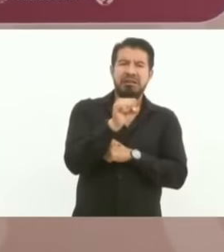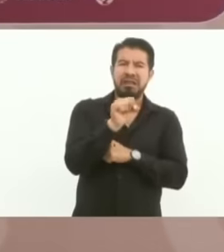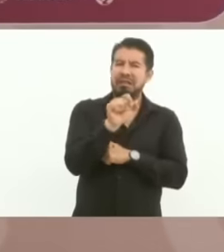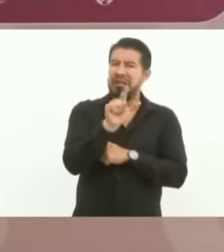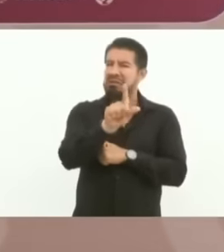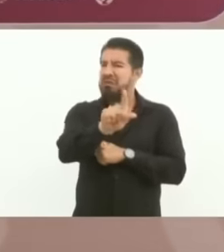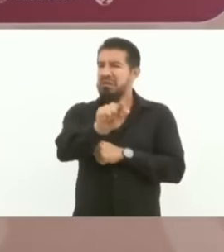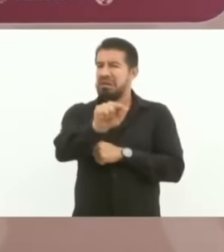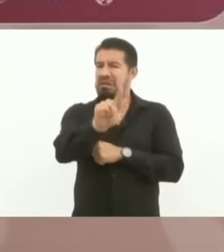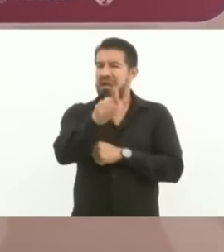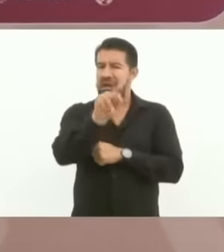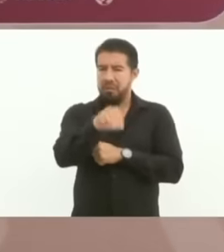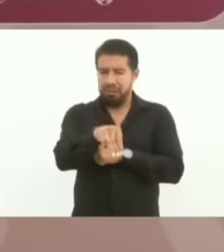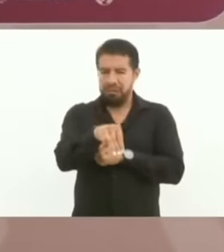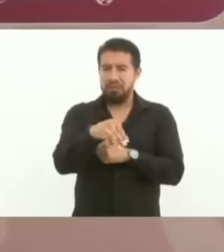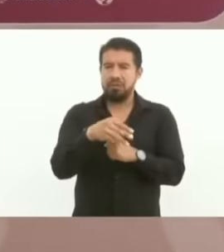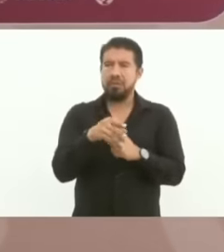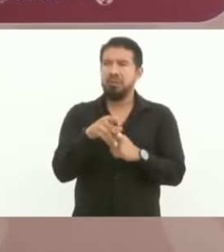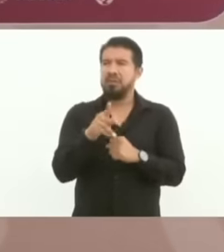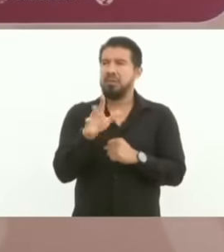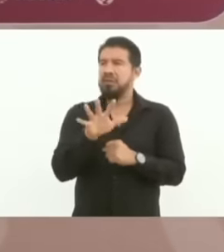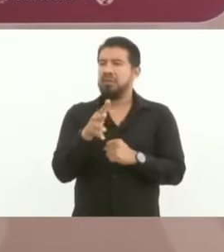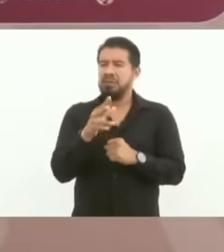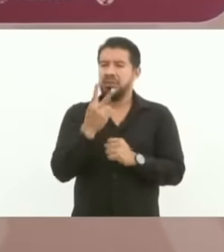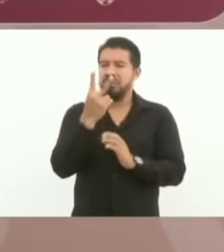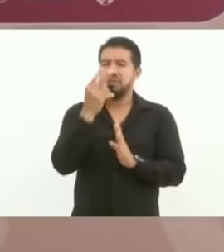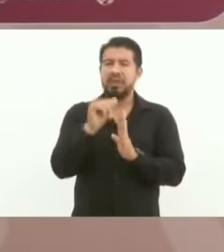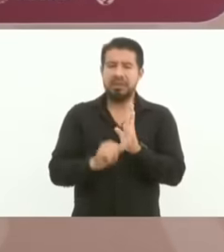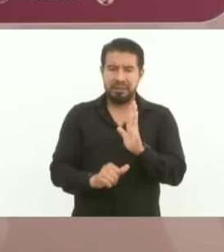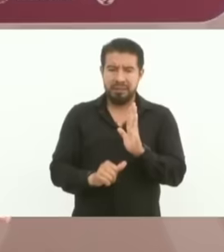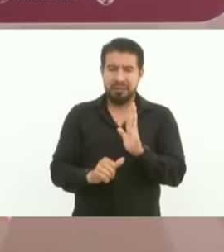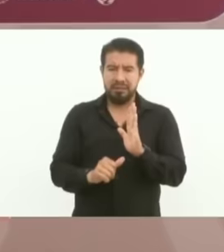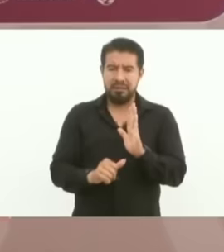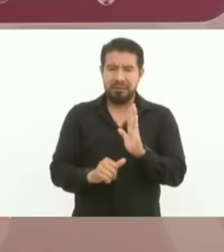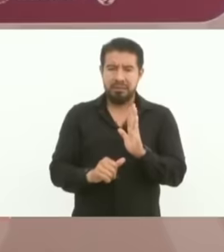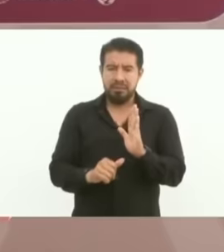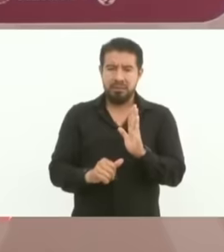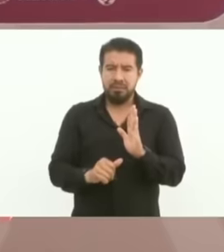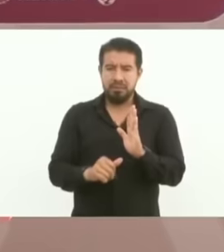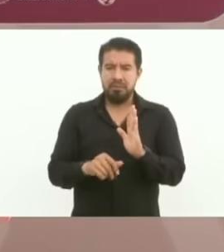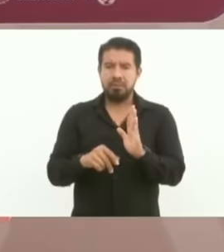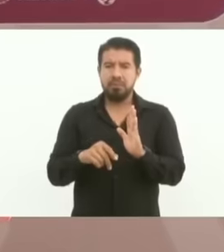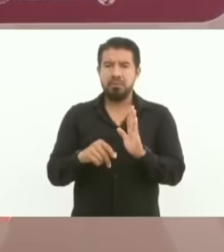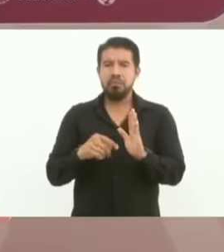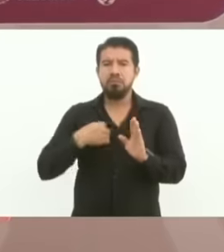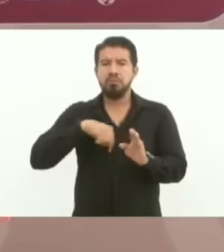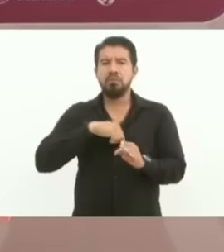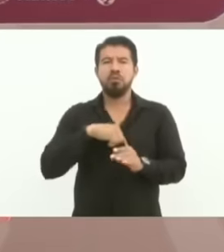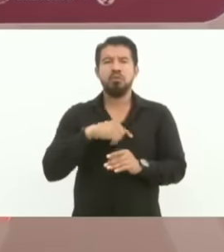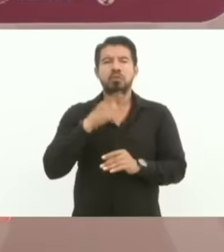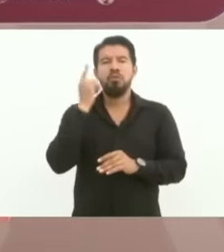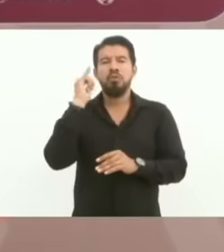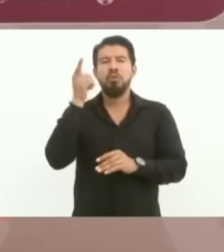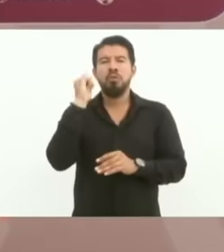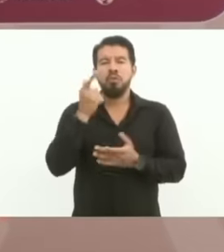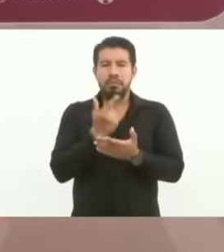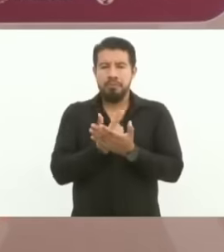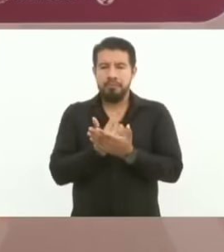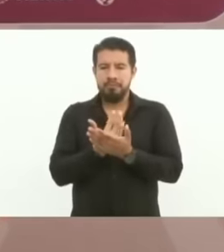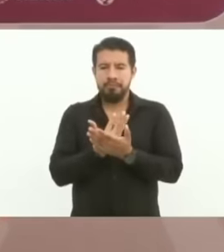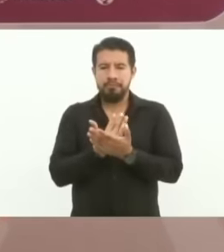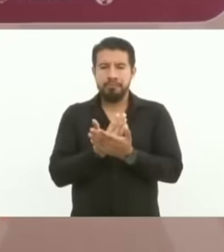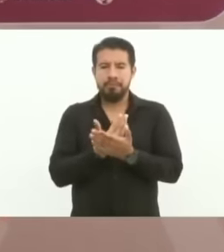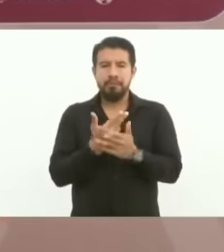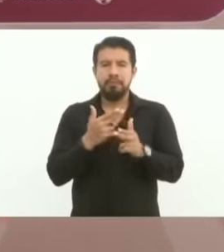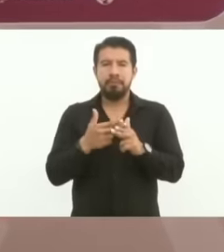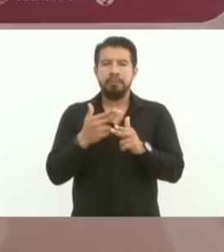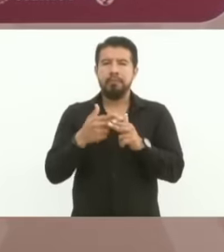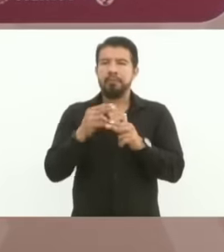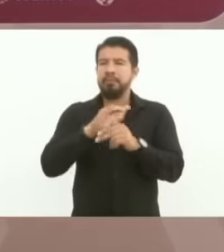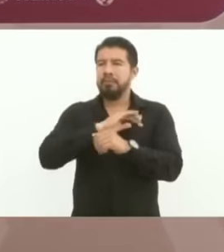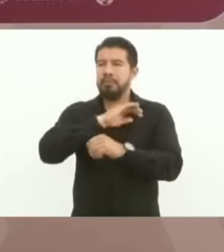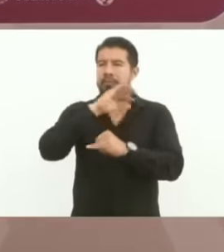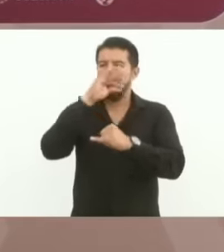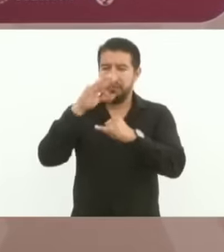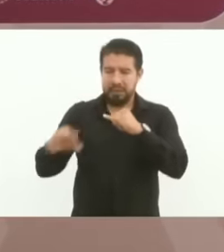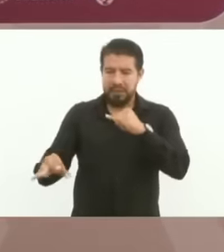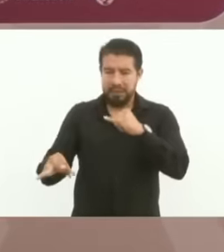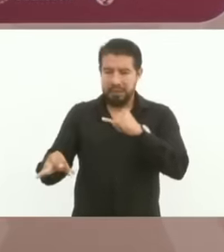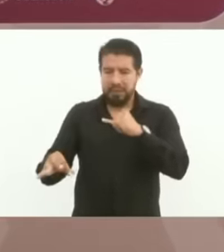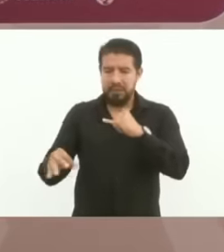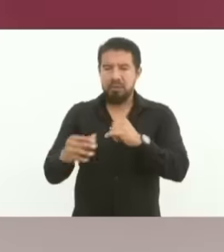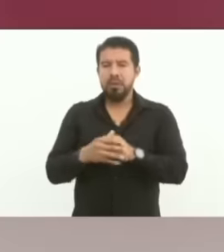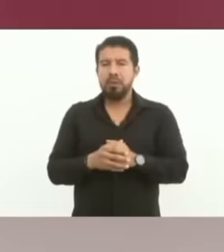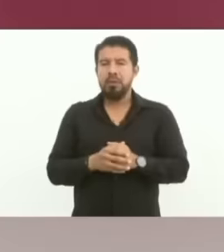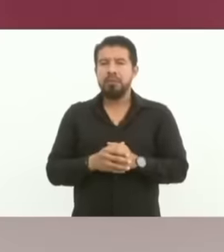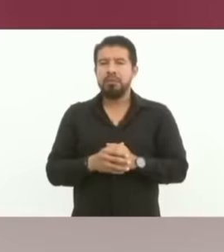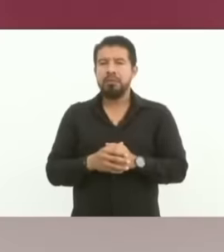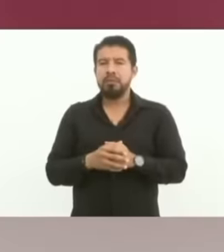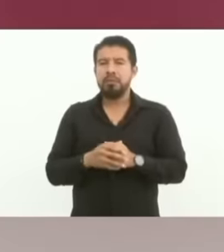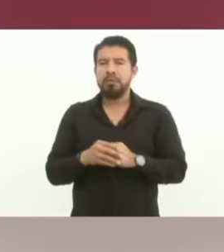than two months left, but I hope that sooner to finish before handing over the band